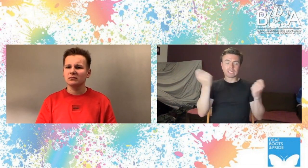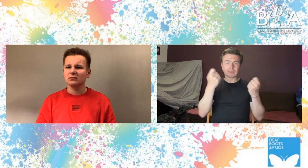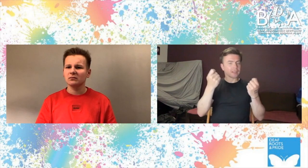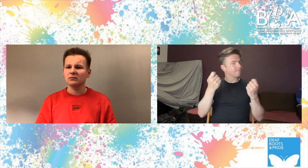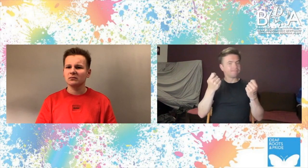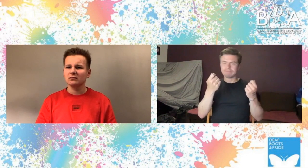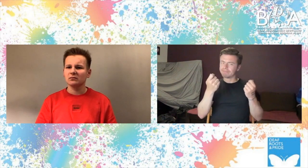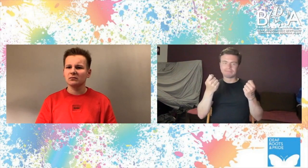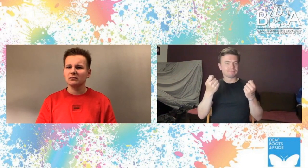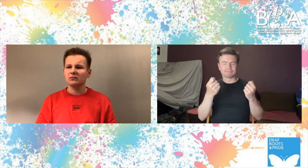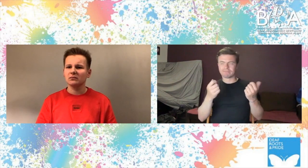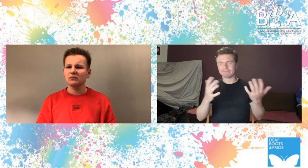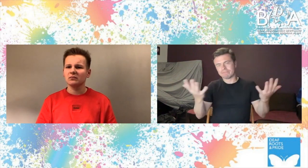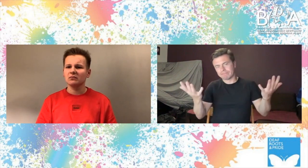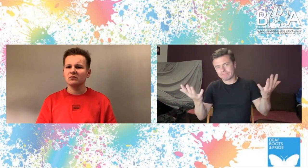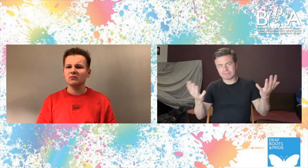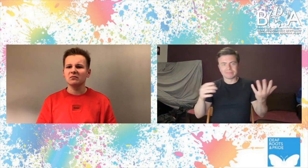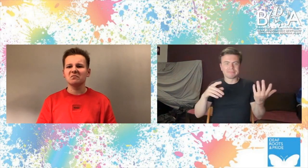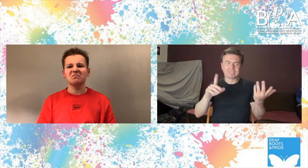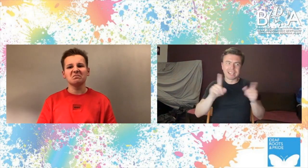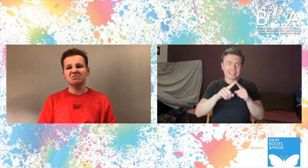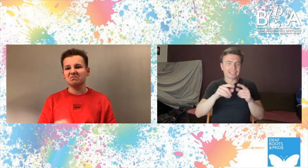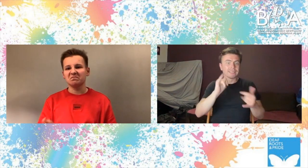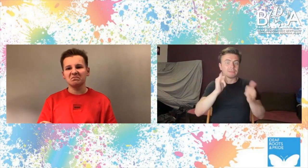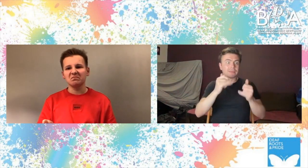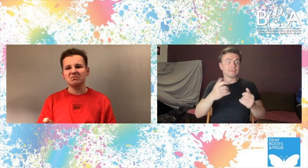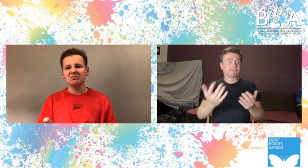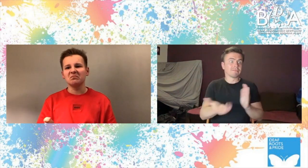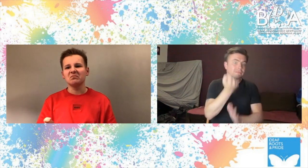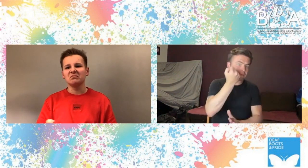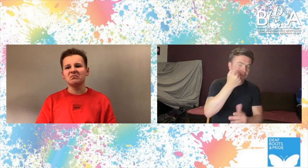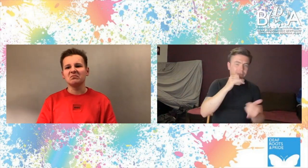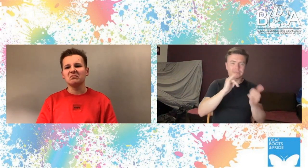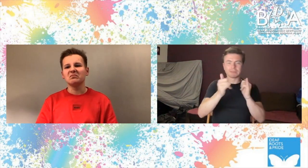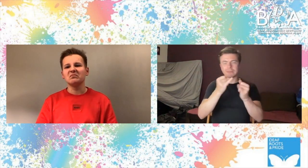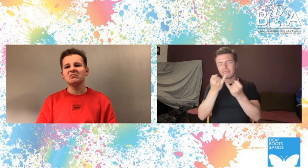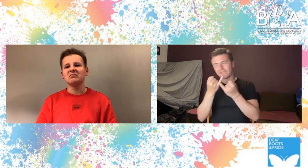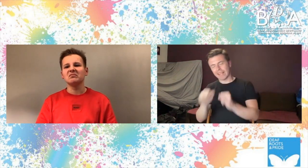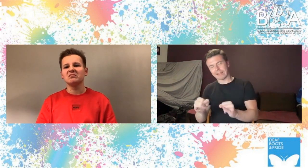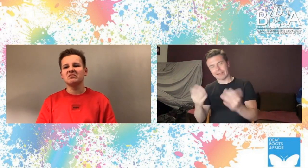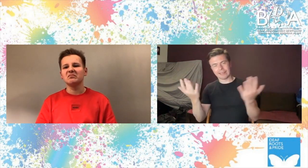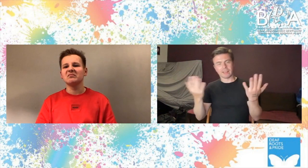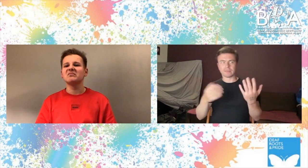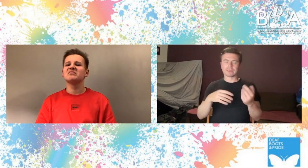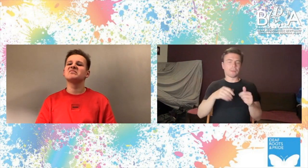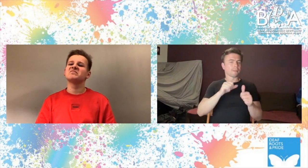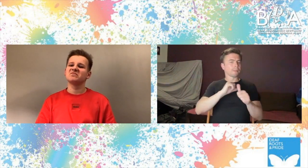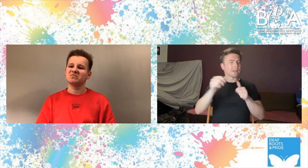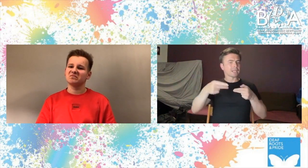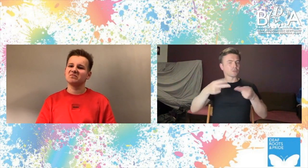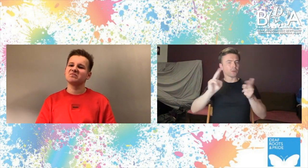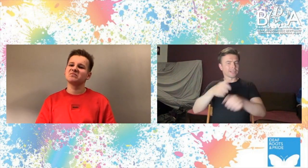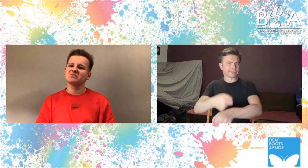success, that’s the thing. Sometimes you win, sometimes you lose, but as you say,